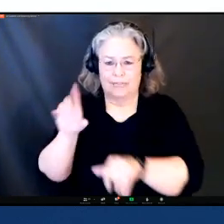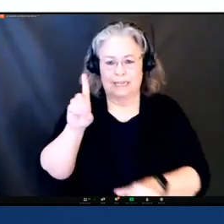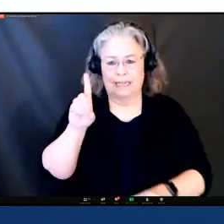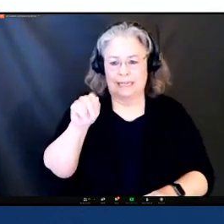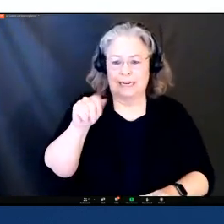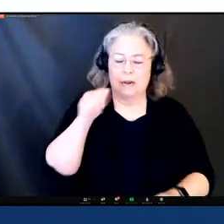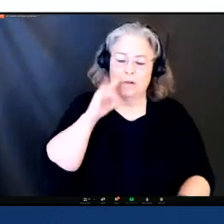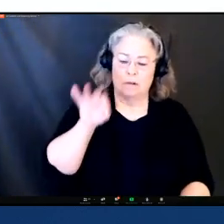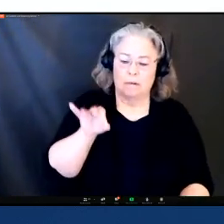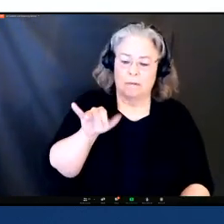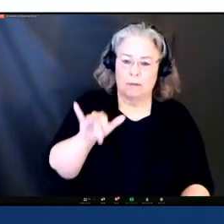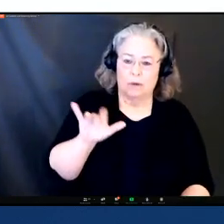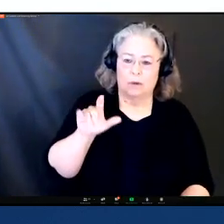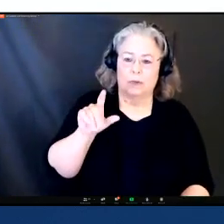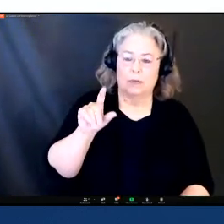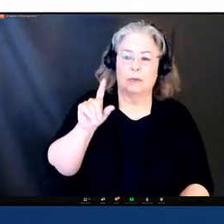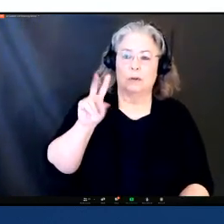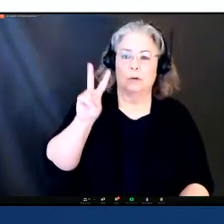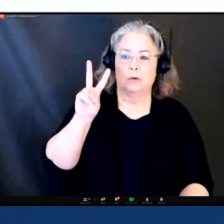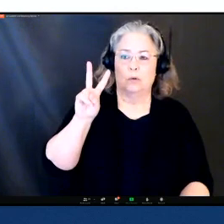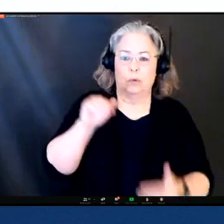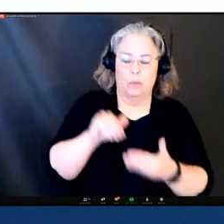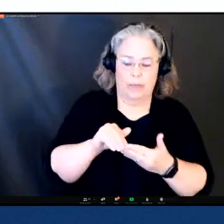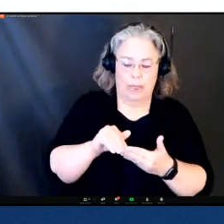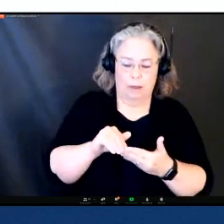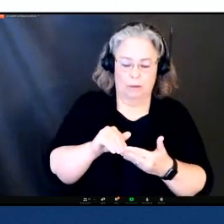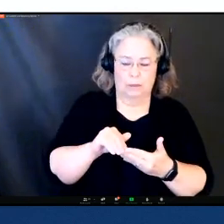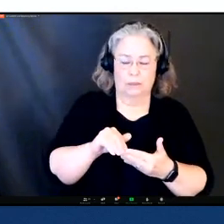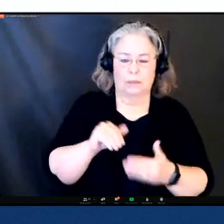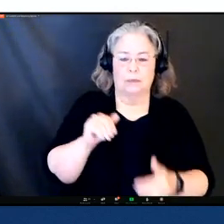20 1920, which means it doesn't include the fiscal year